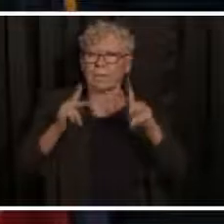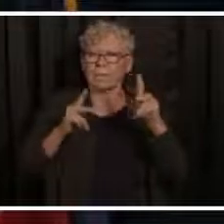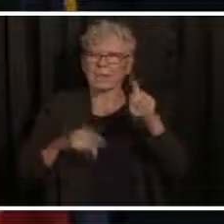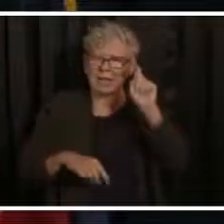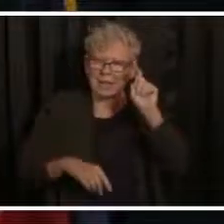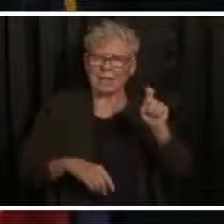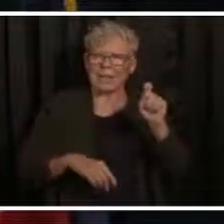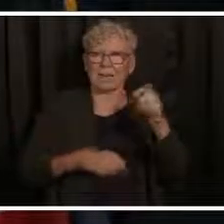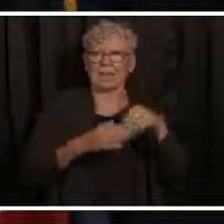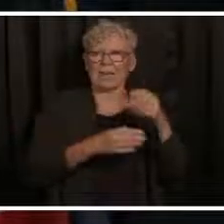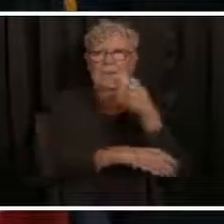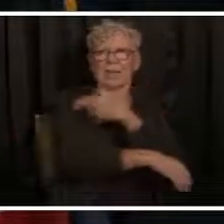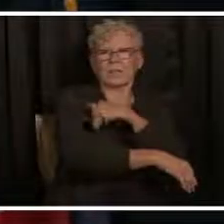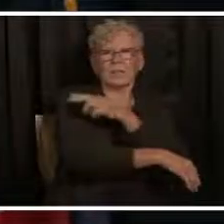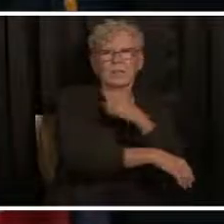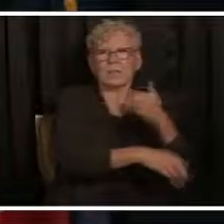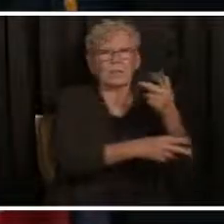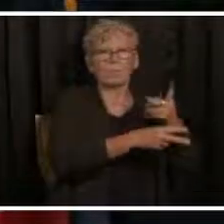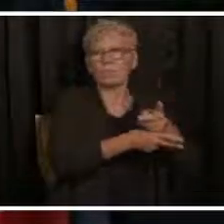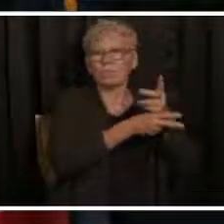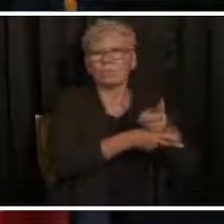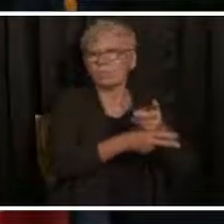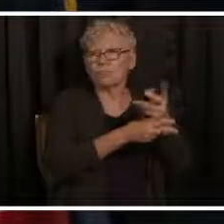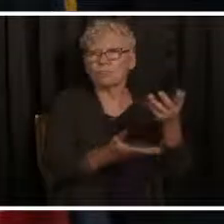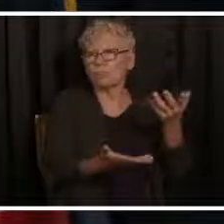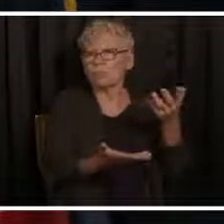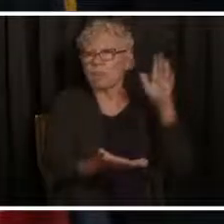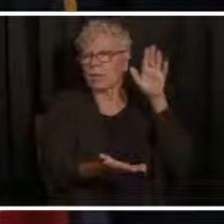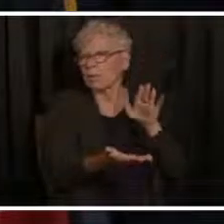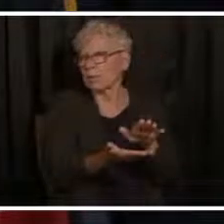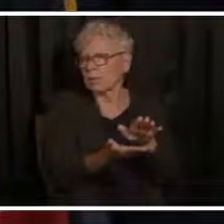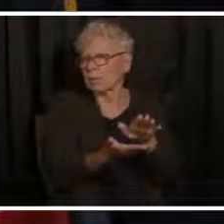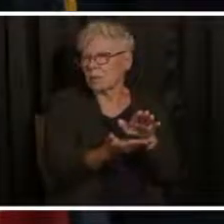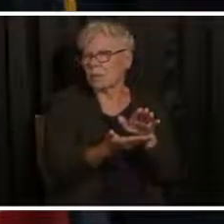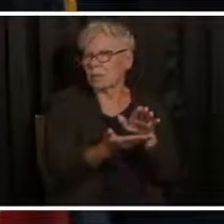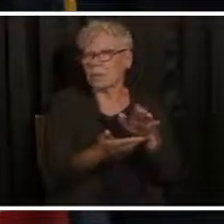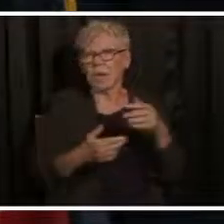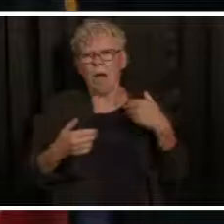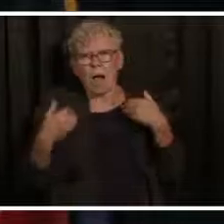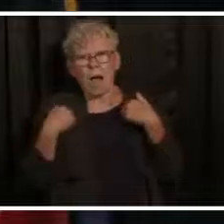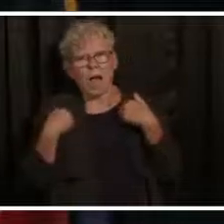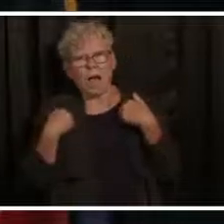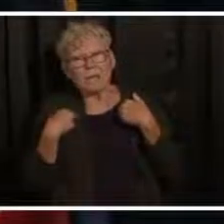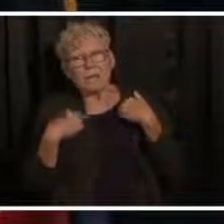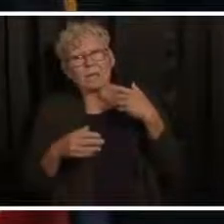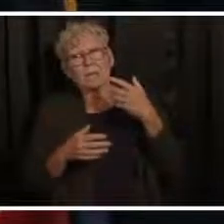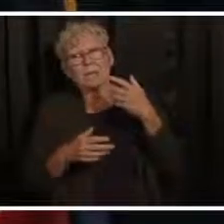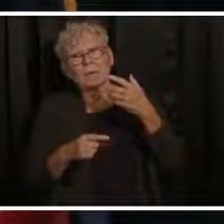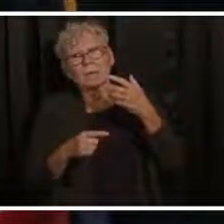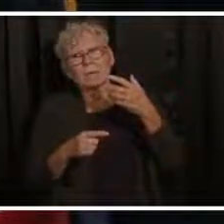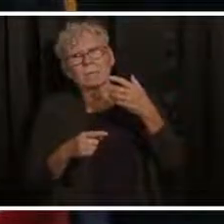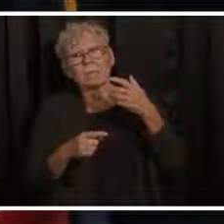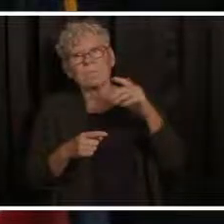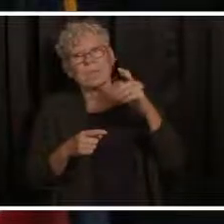that range closer to 9596 percent. Uh so, we have have the tool to uh end the pandemic to save lives. I encourage